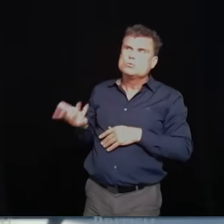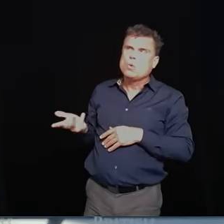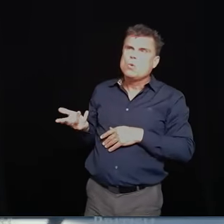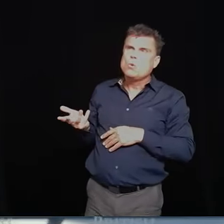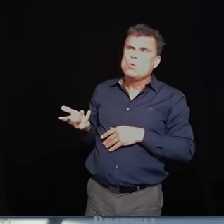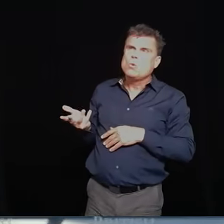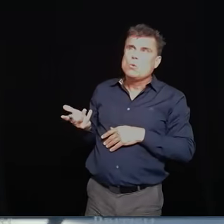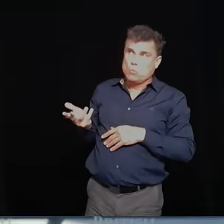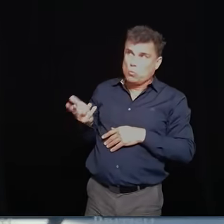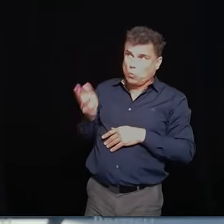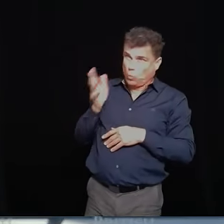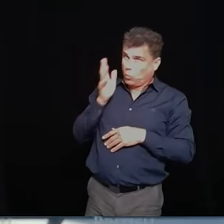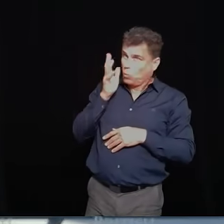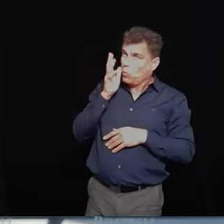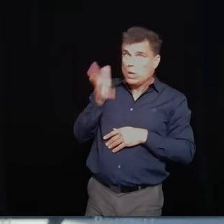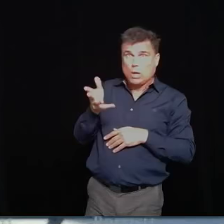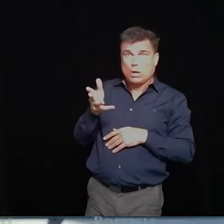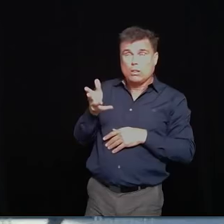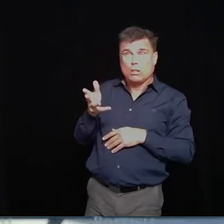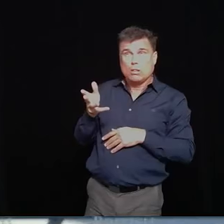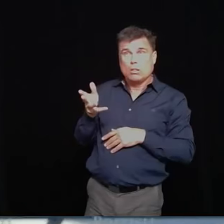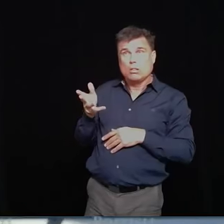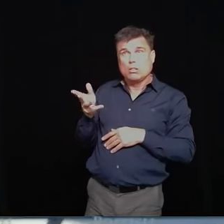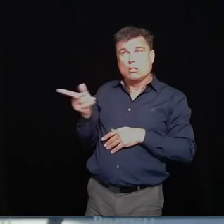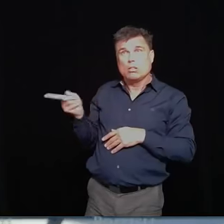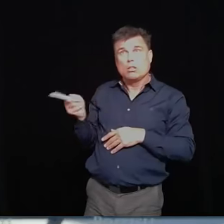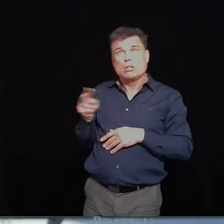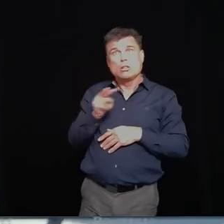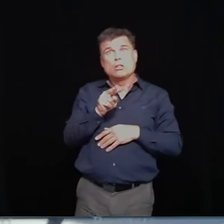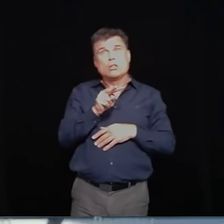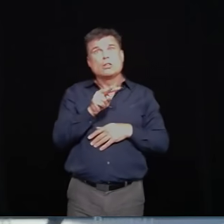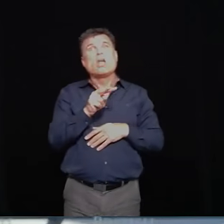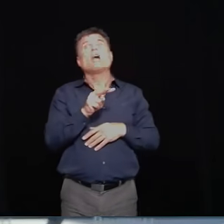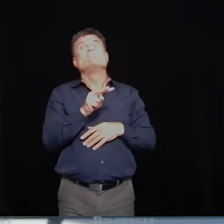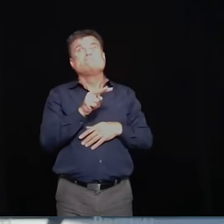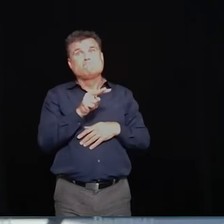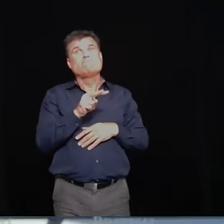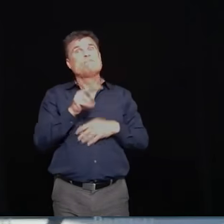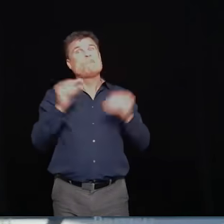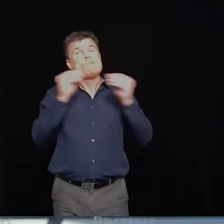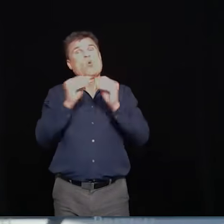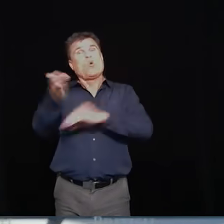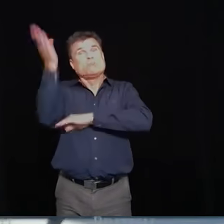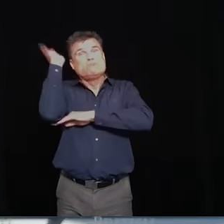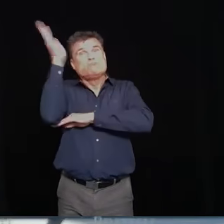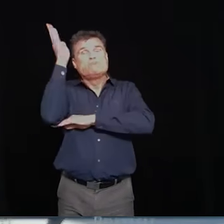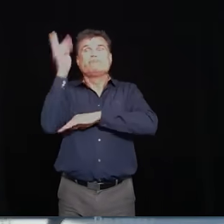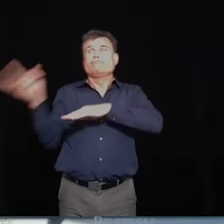be a hindrance. We know there's a challenge with the